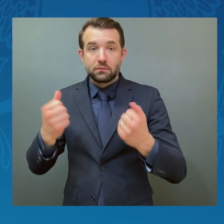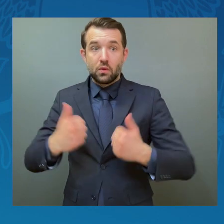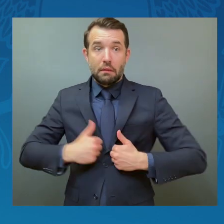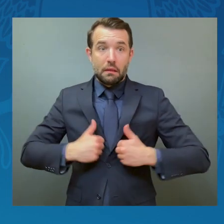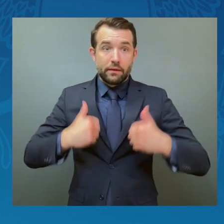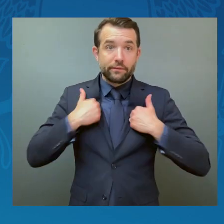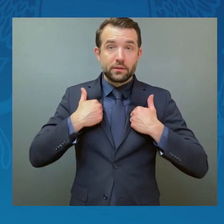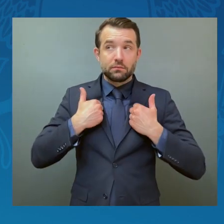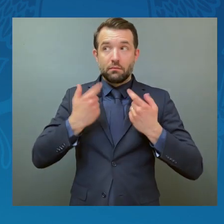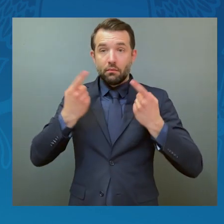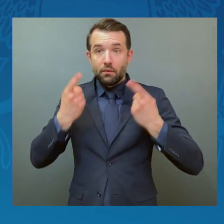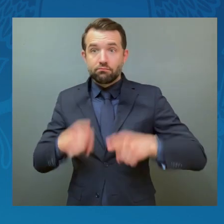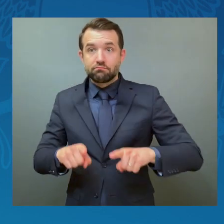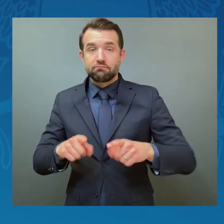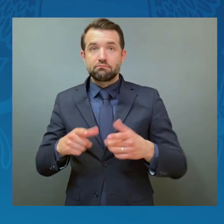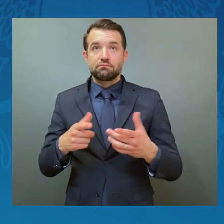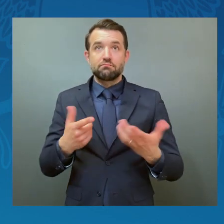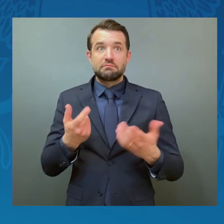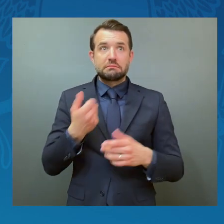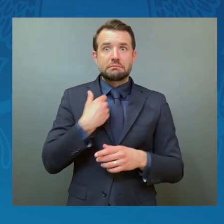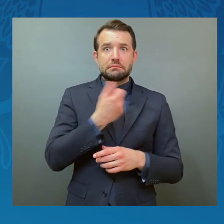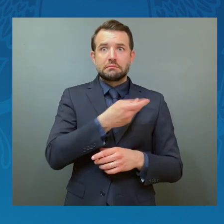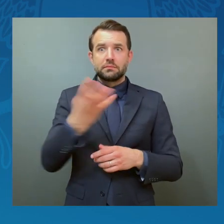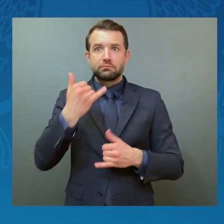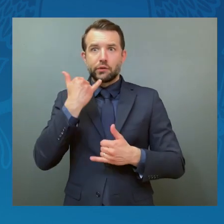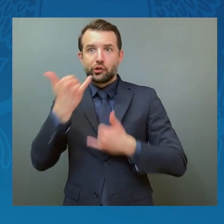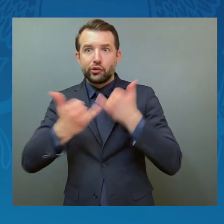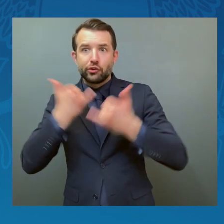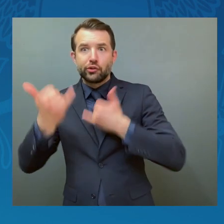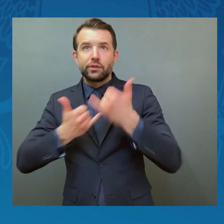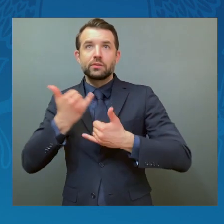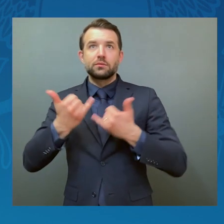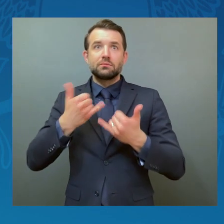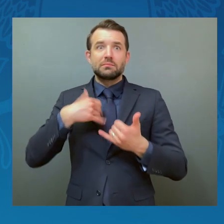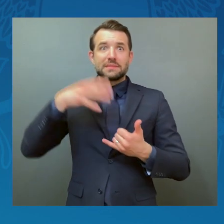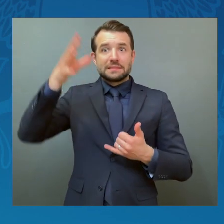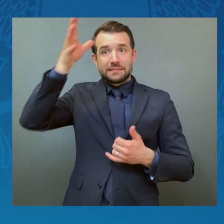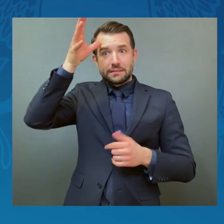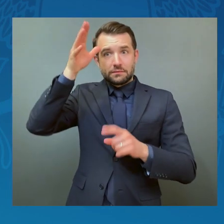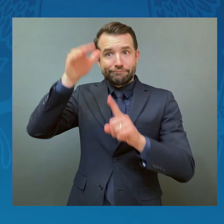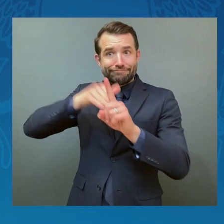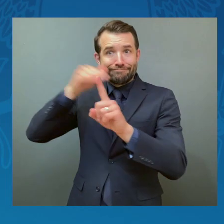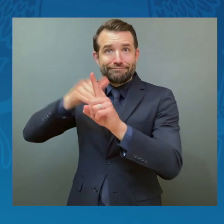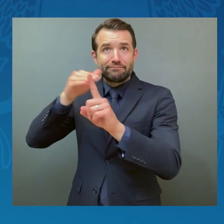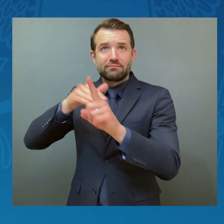requests for payments that we did not have. My family started a GoFundMe